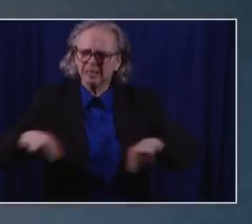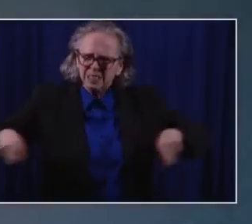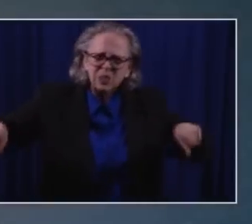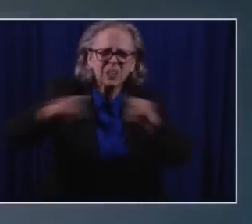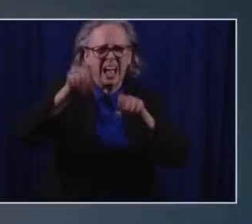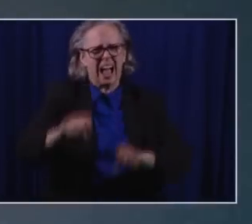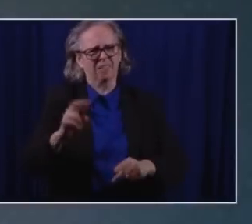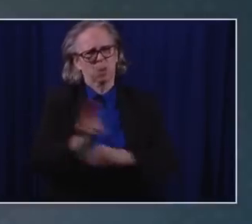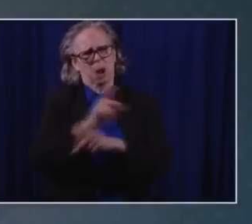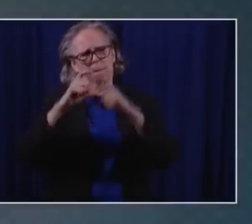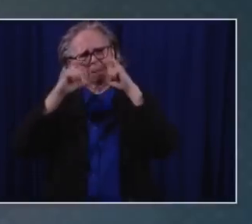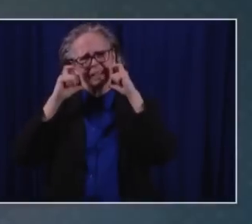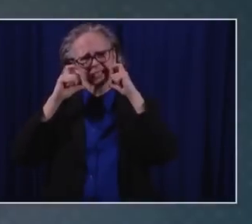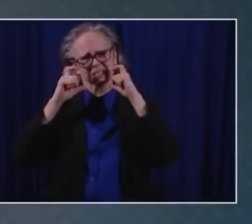to social distancing particularly during the